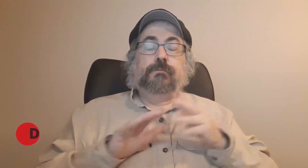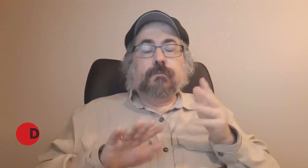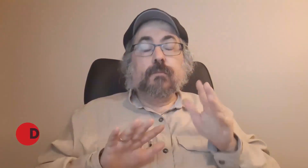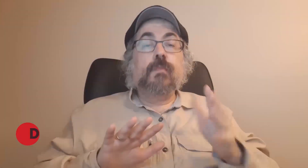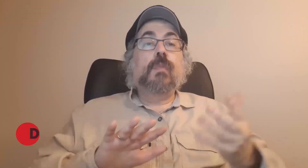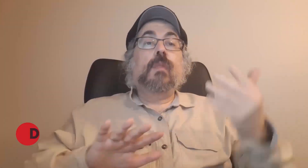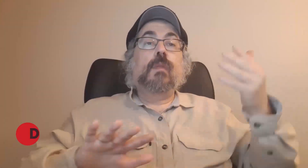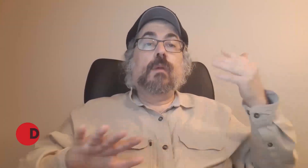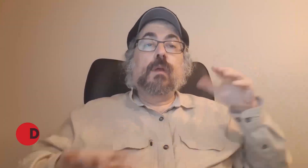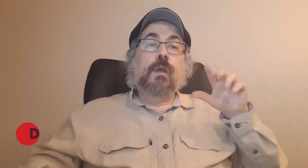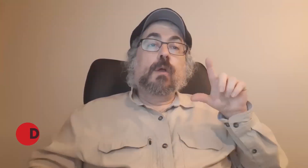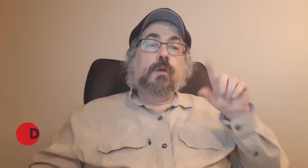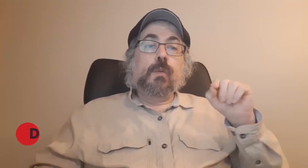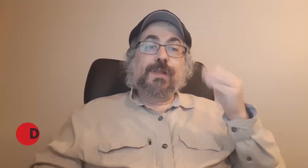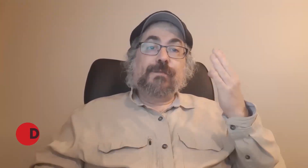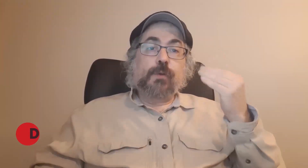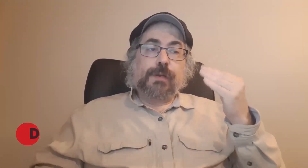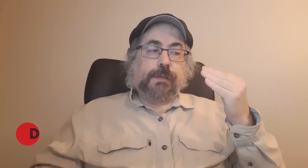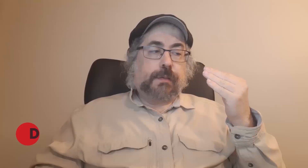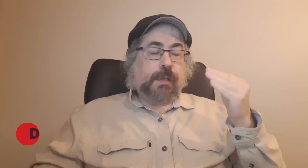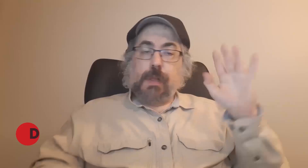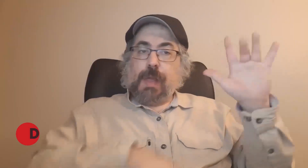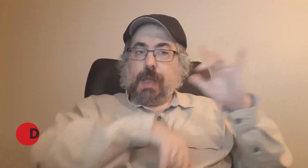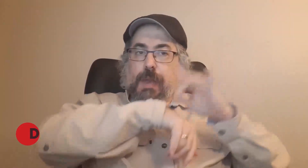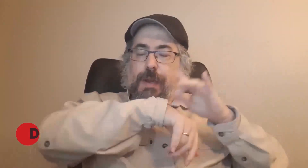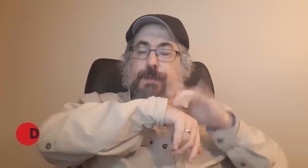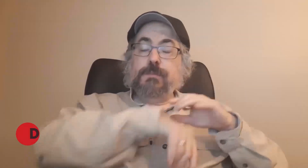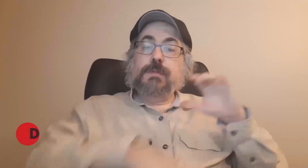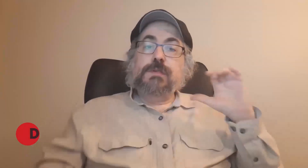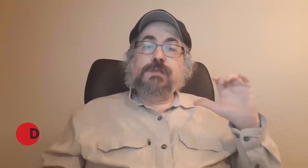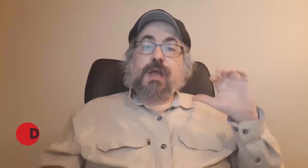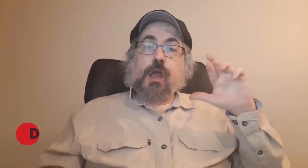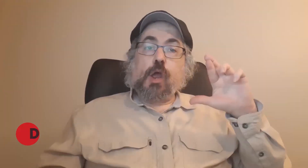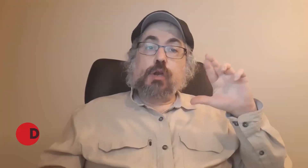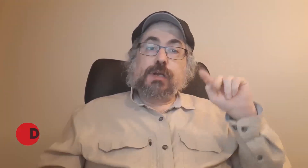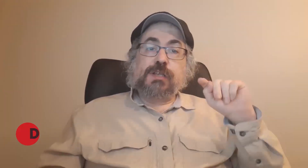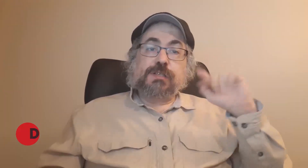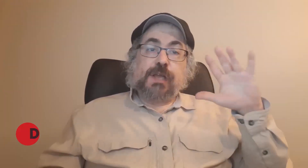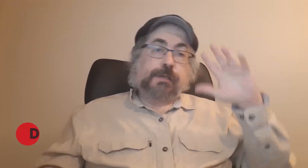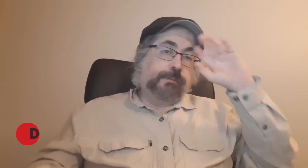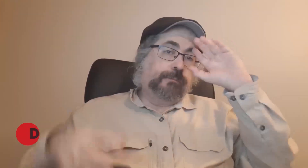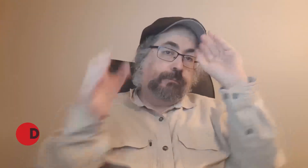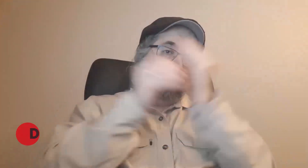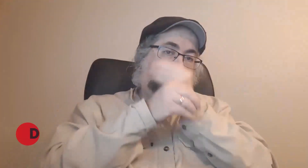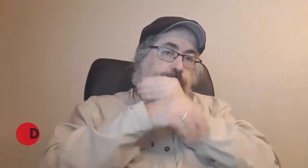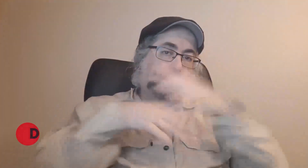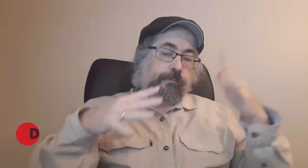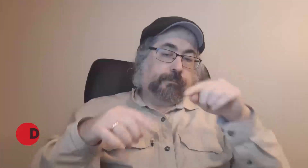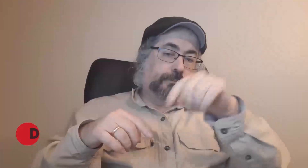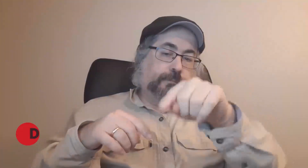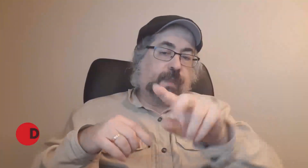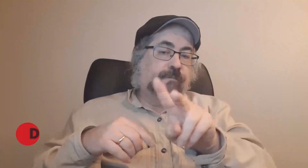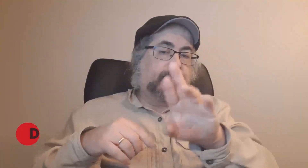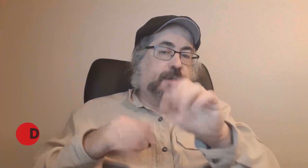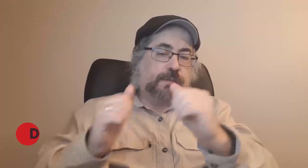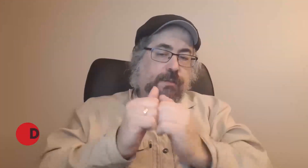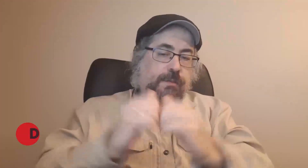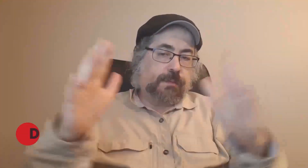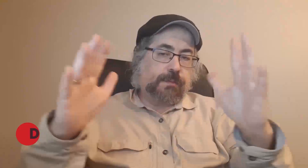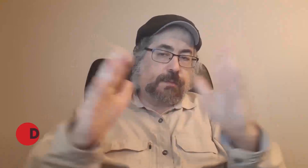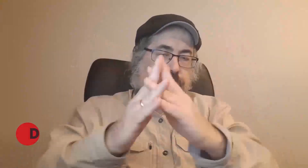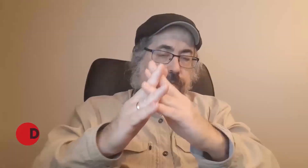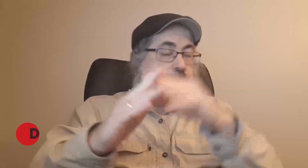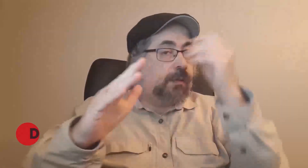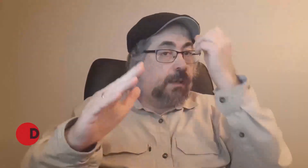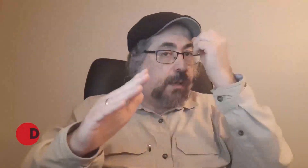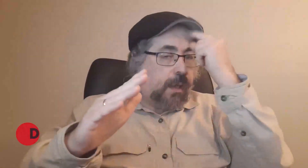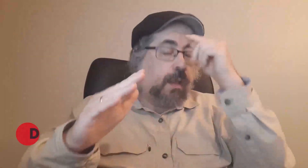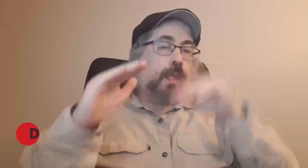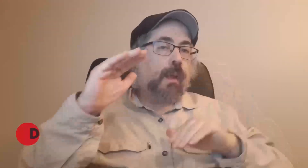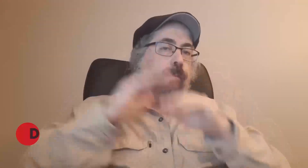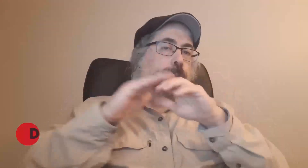Way back in 2014, CRTC mandated the establishment of VRS with a maximum